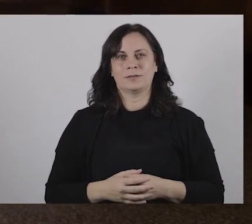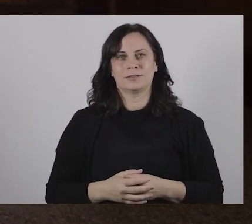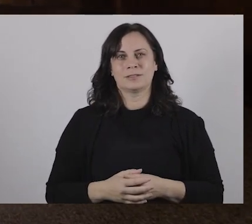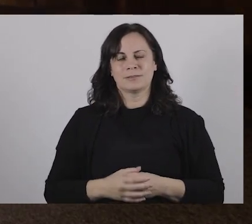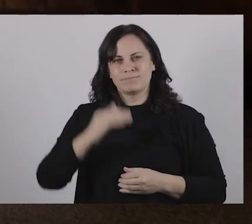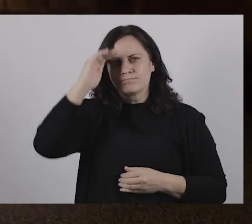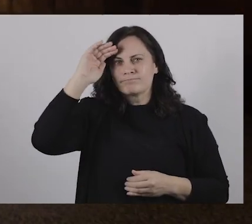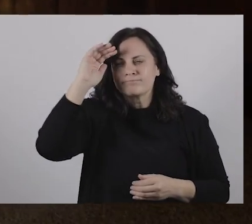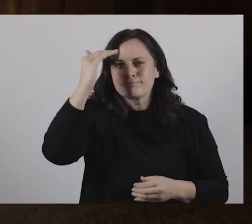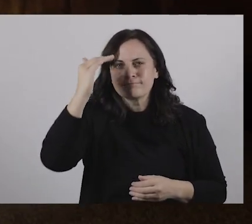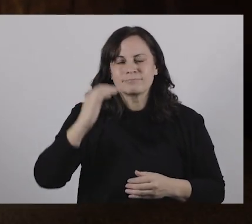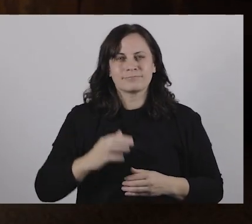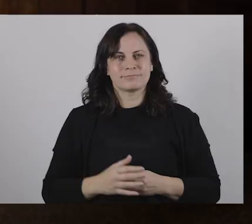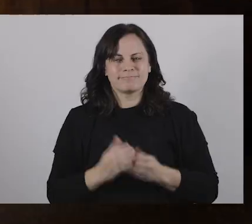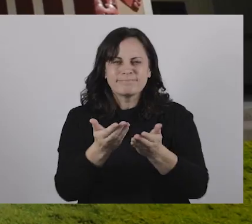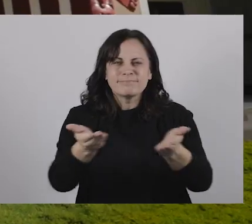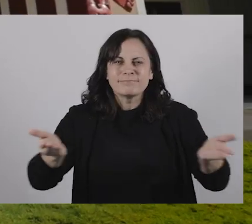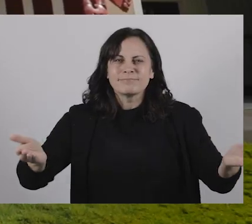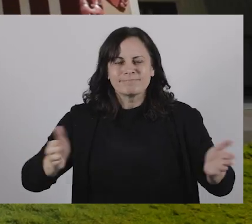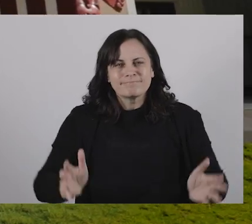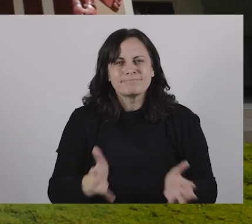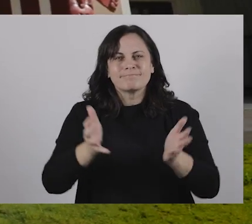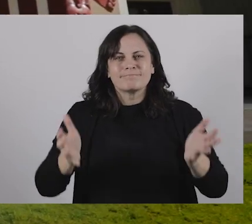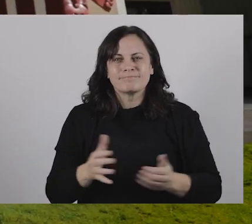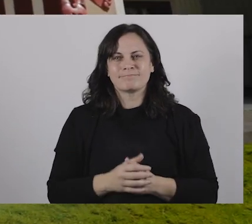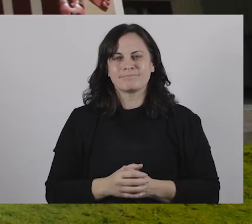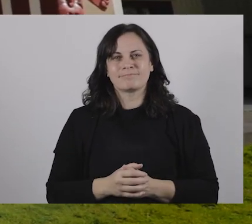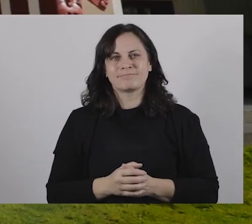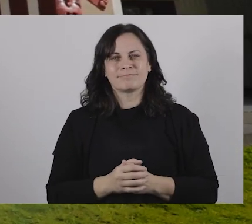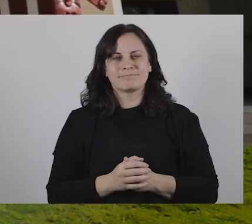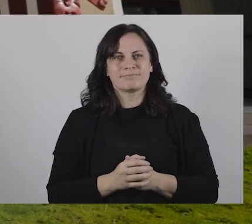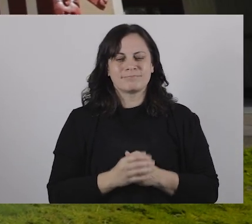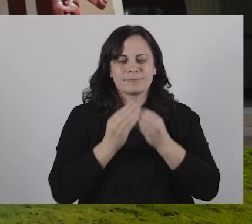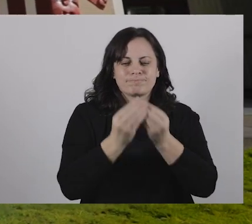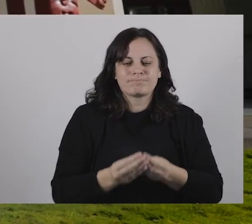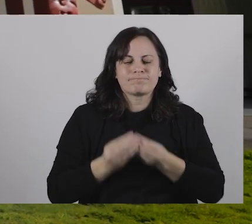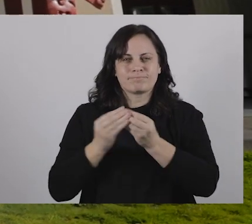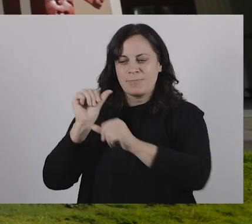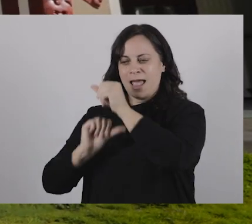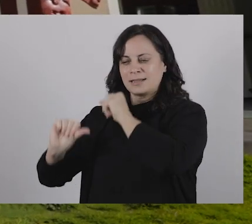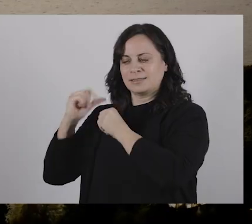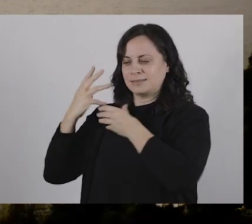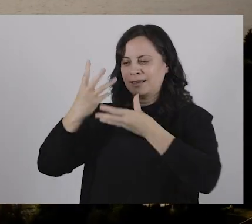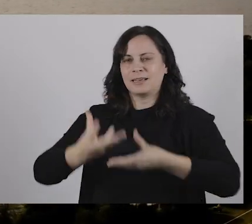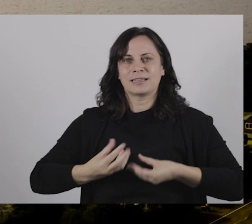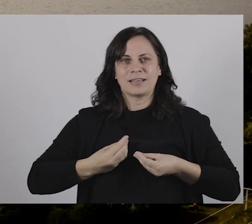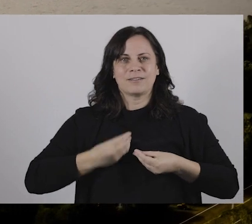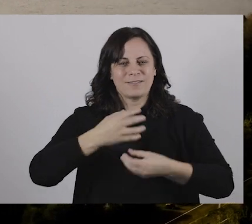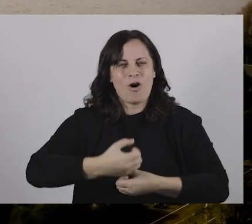Be steadfast. Hold on to the gifts of our ancestors.